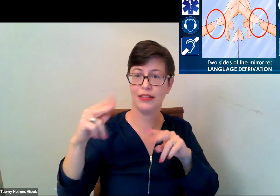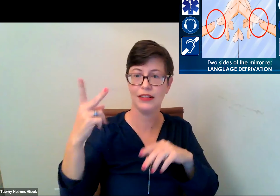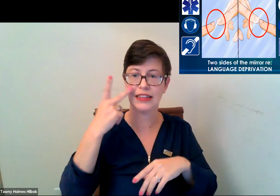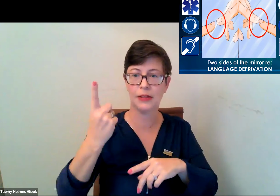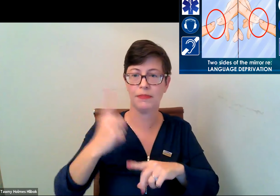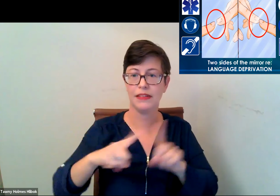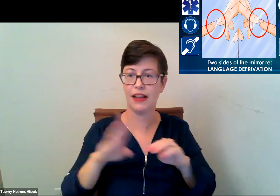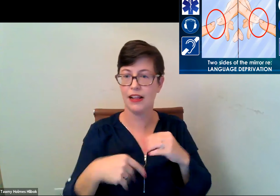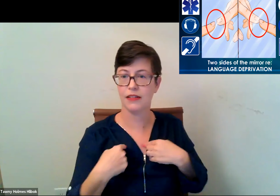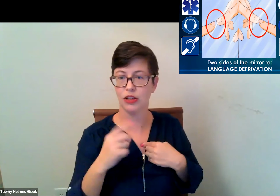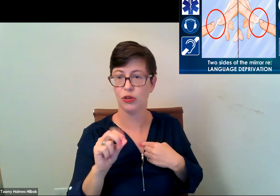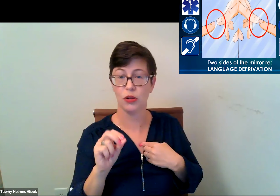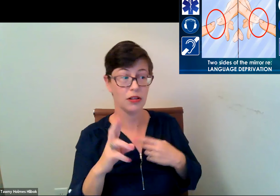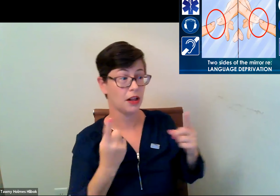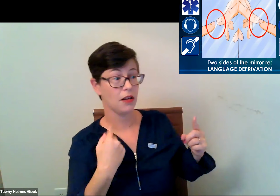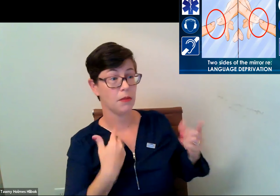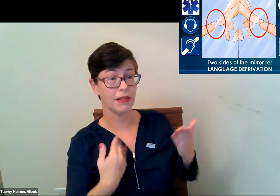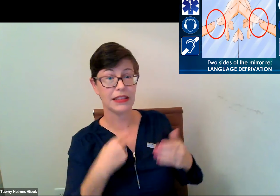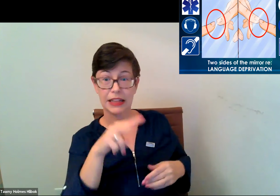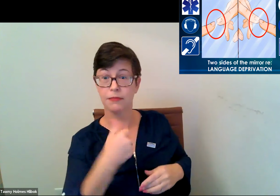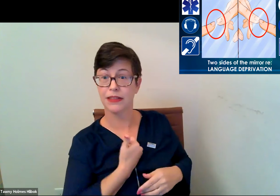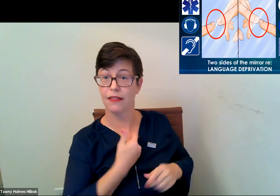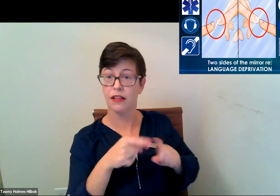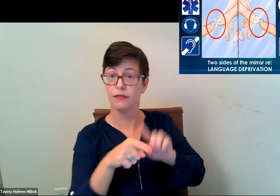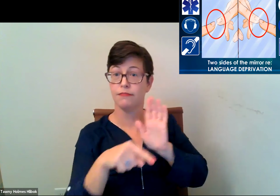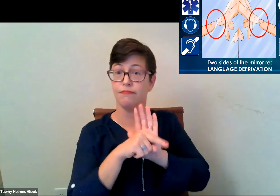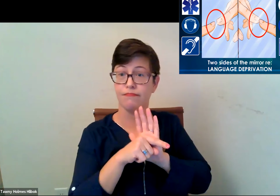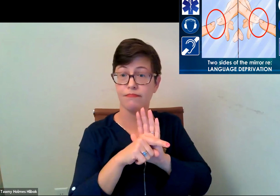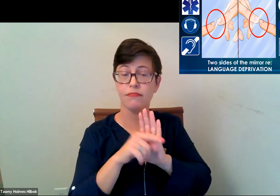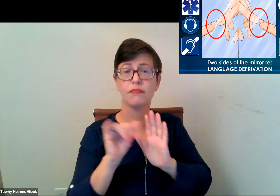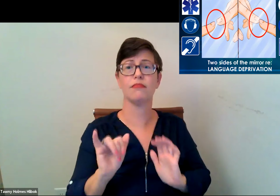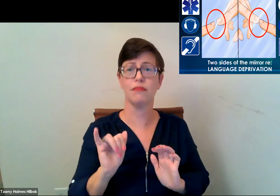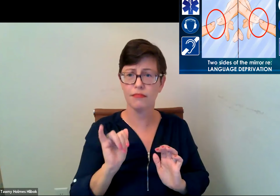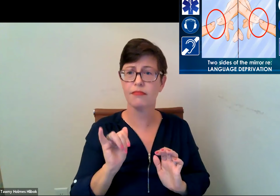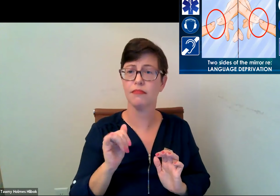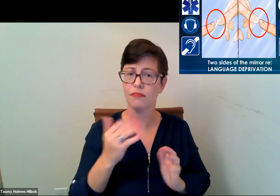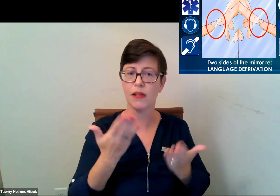Which mirror you drawn to one person might look in the mirror see something very different than another person might look into